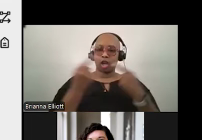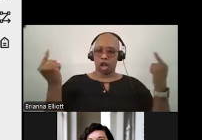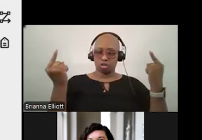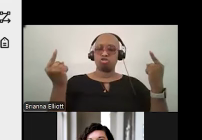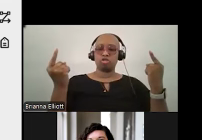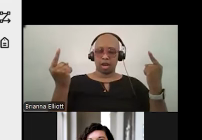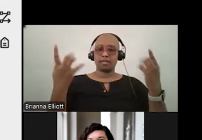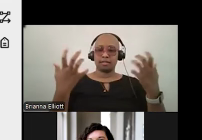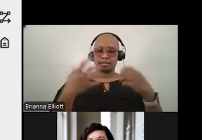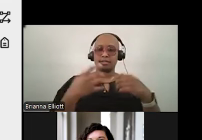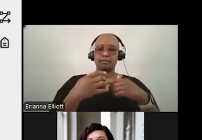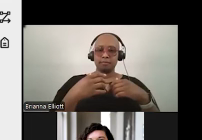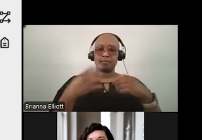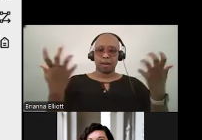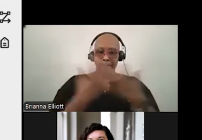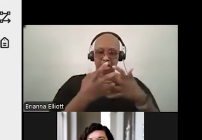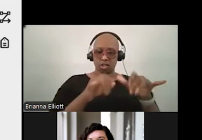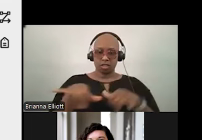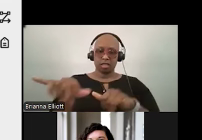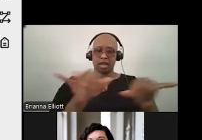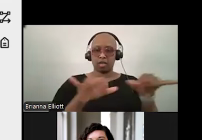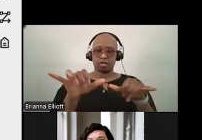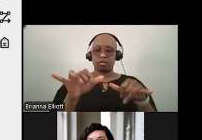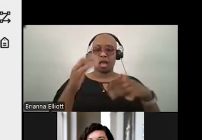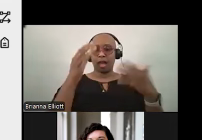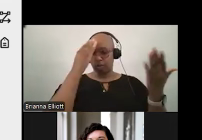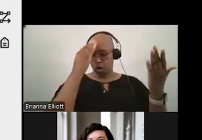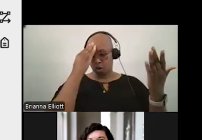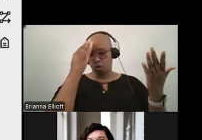going to check that for you. Okay. Well, I know that this one does. I have pre-checked this. So,